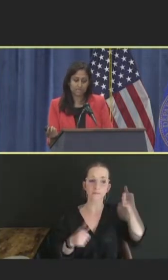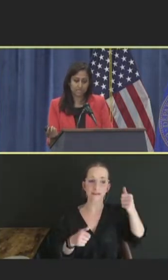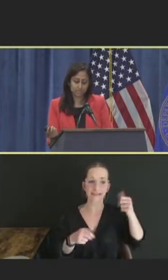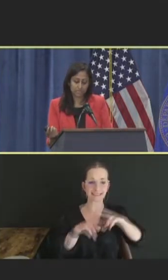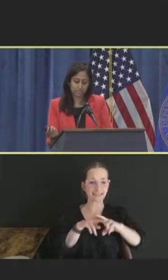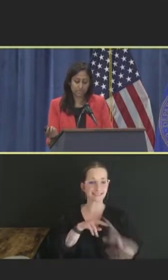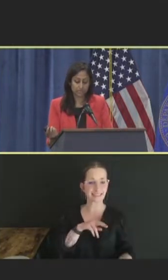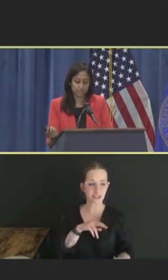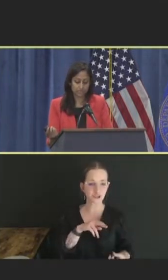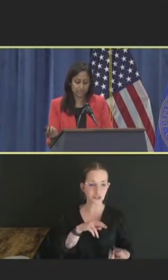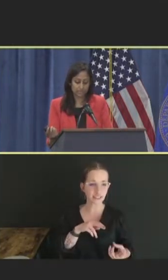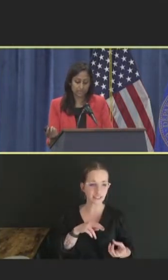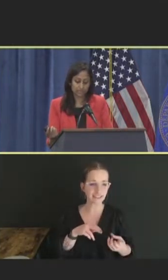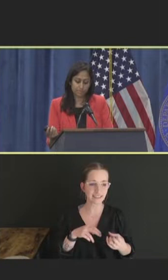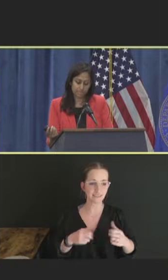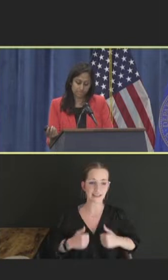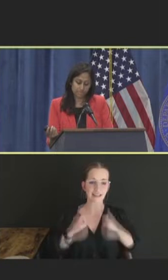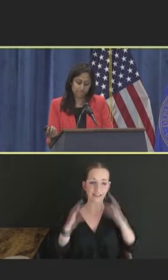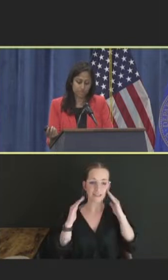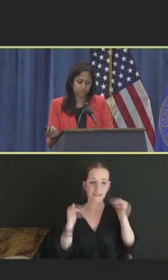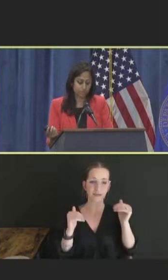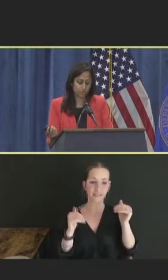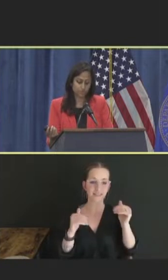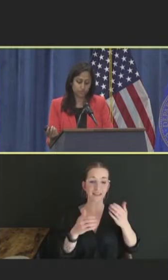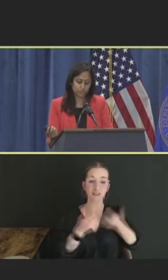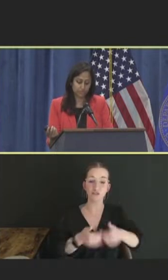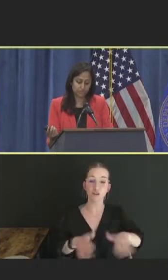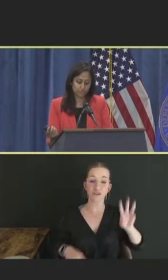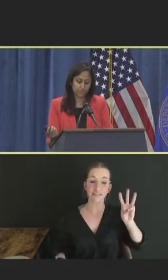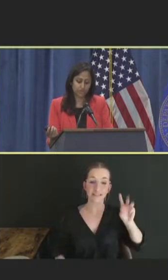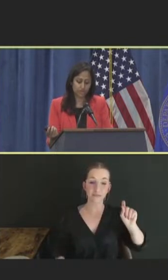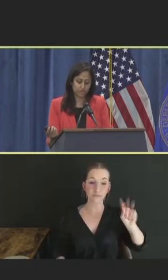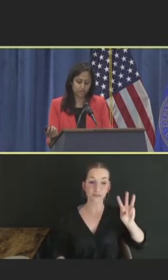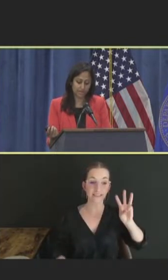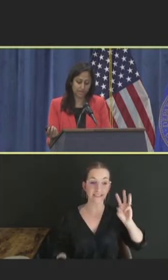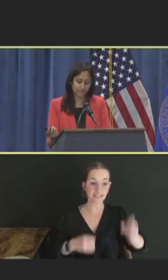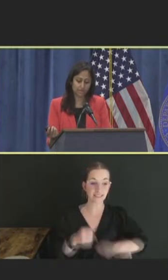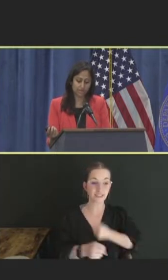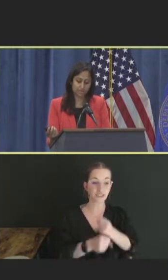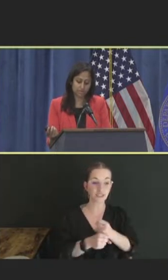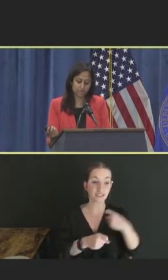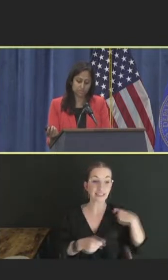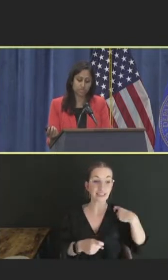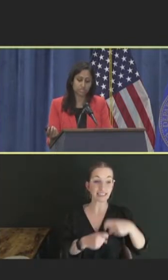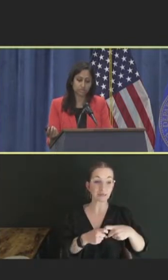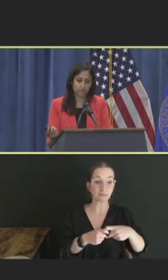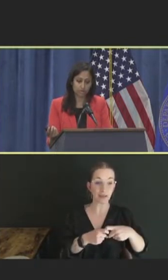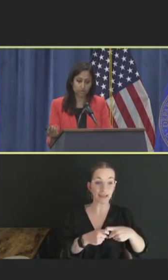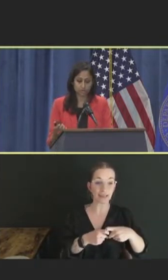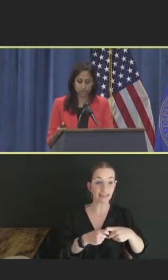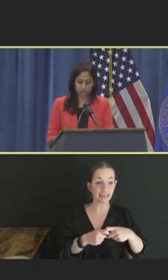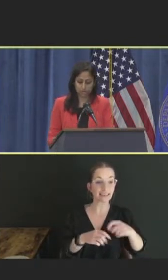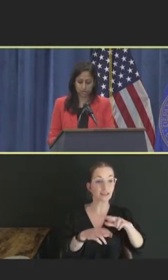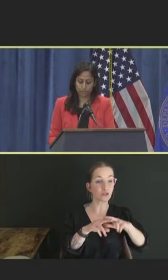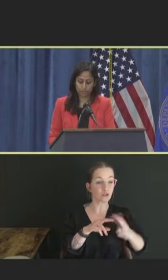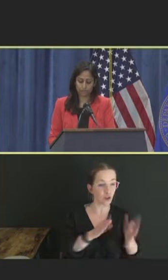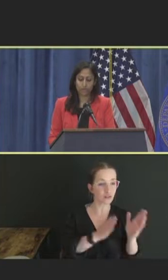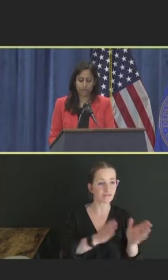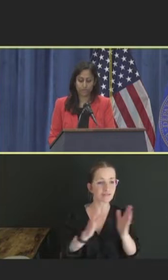of 6.6 years. Hispanic persons lost 4.2 years and non-Hispanic black persons lost four years.